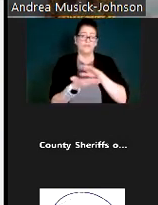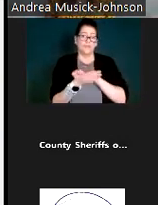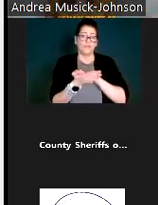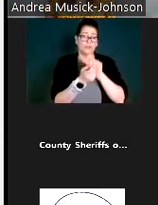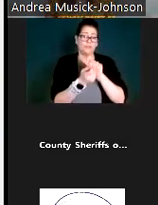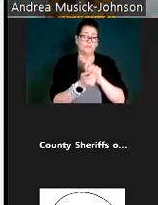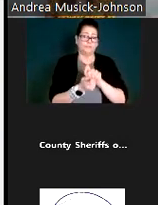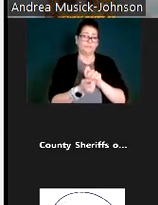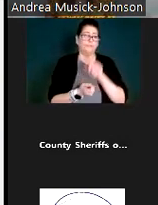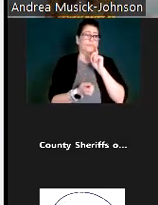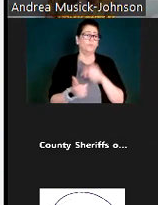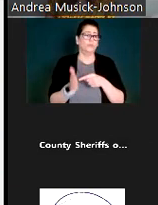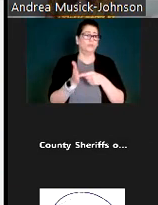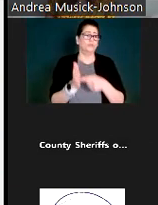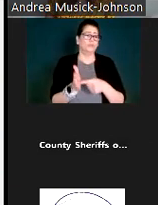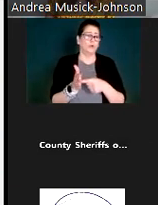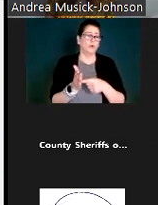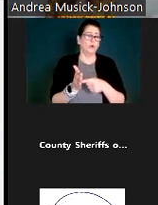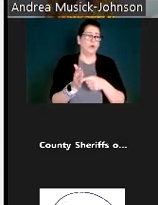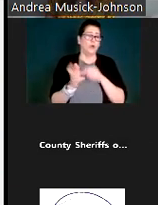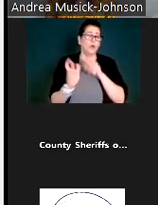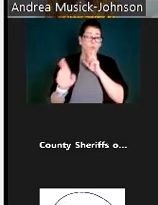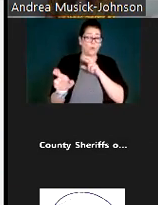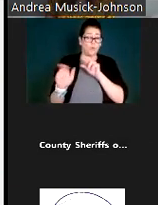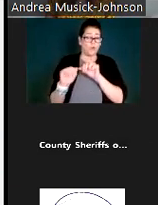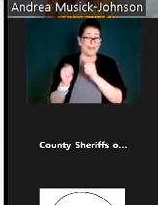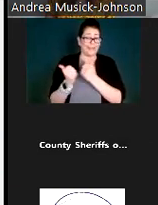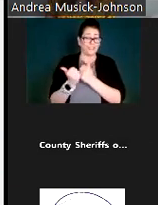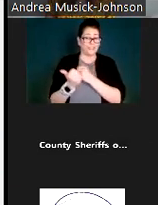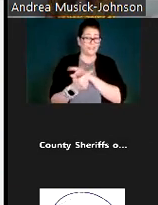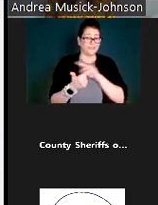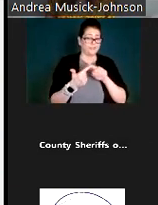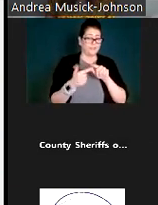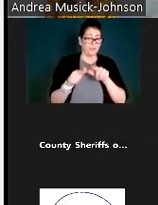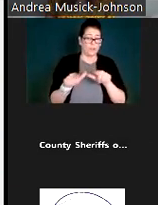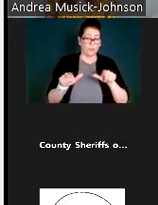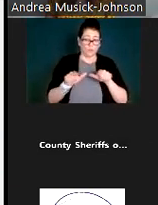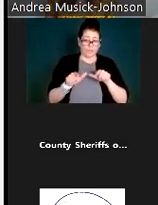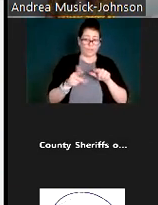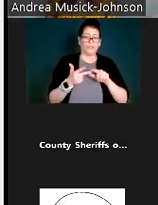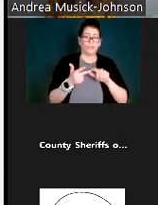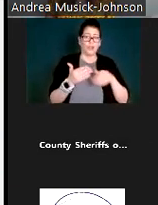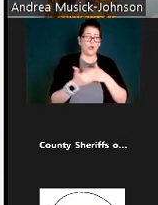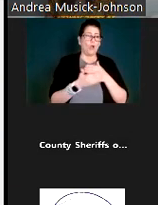show you the reporting agency, the location, and all of his custody status information.